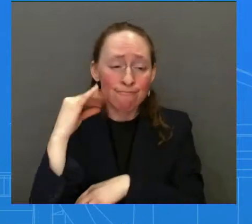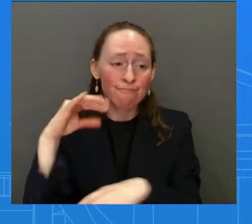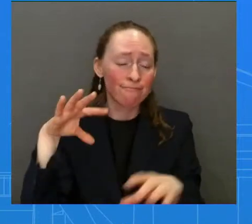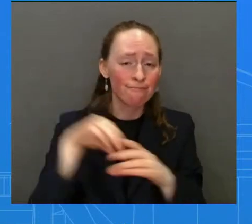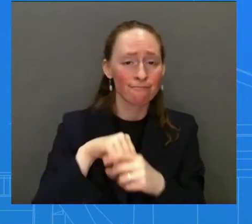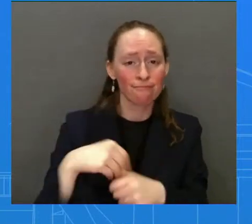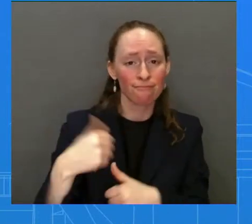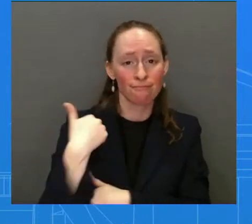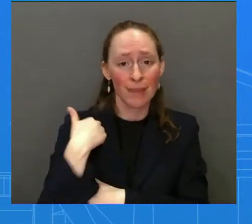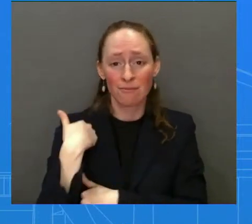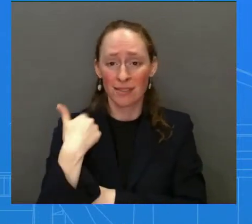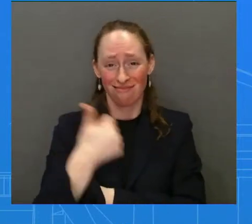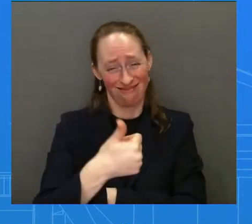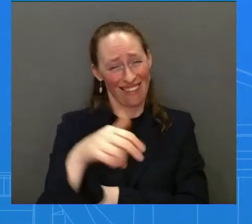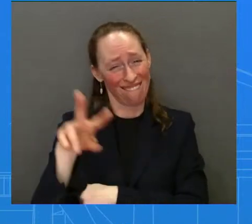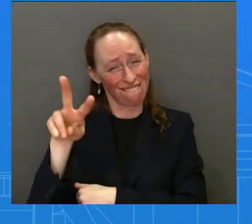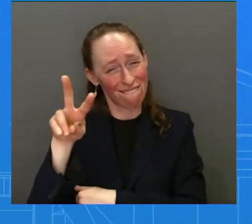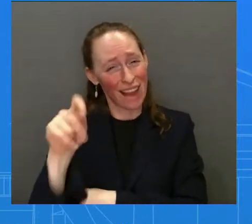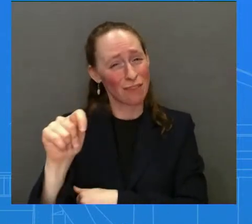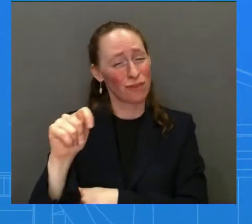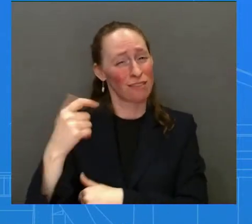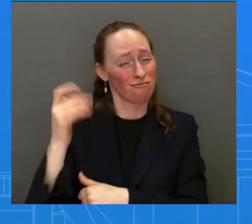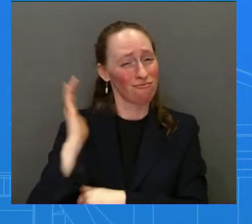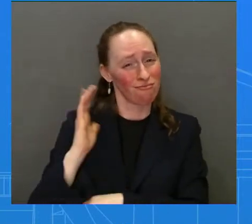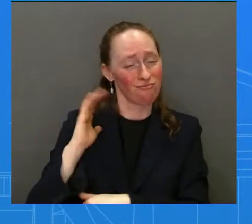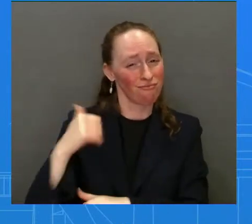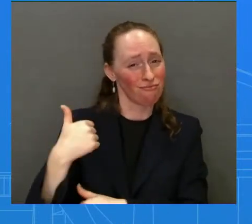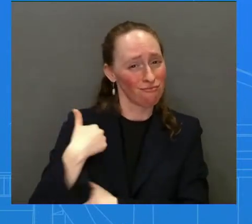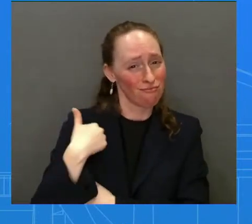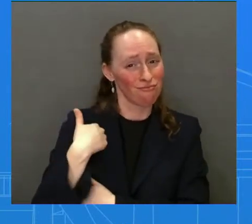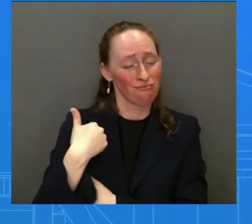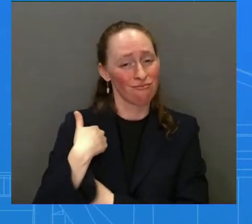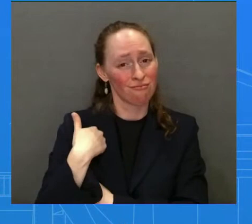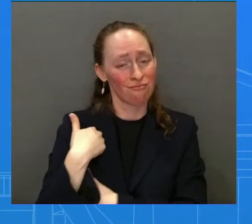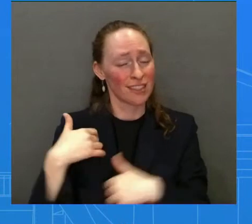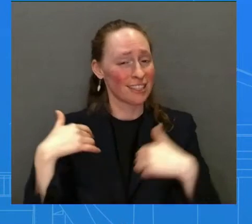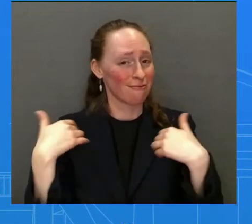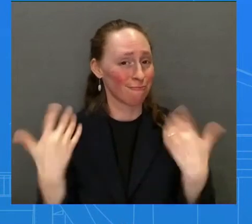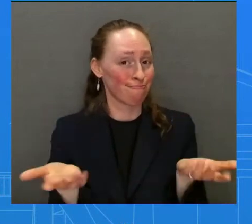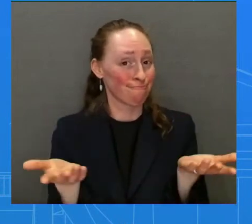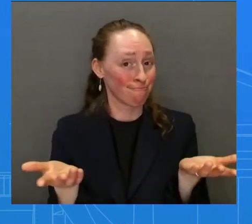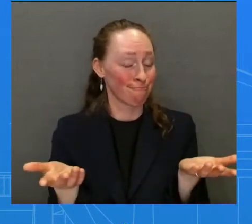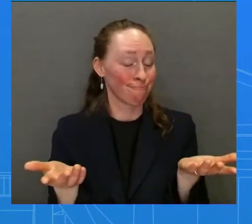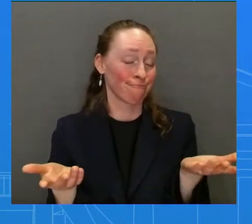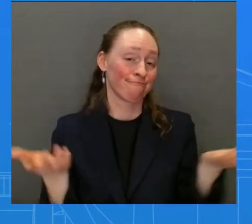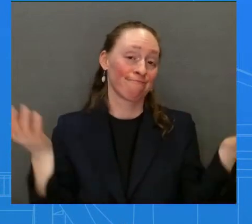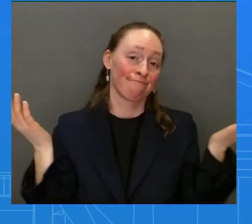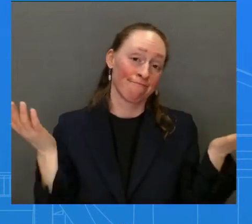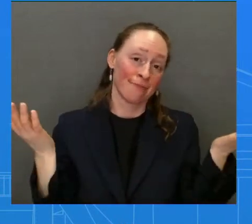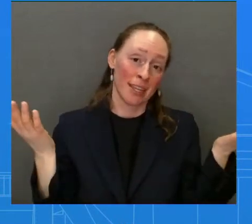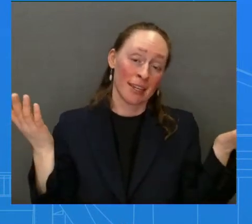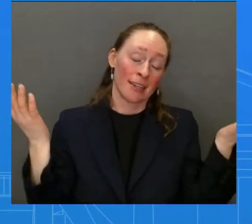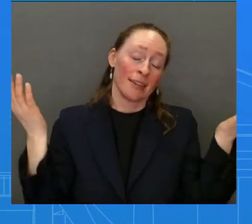He was a veteran. And, you know, there were games that were played on --